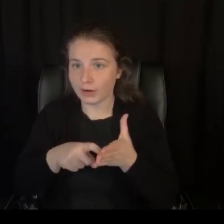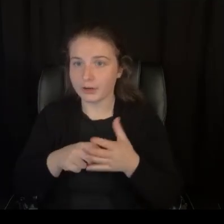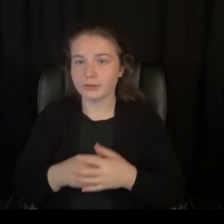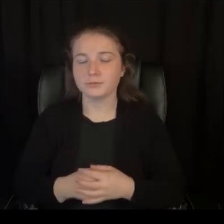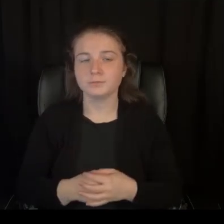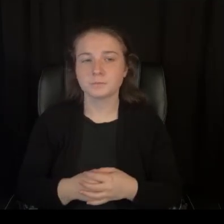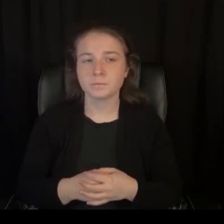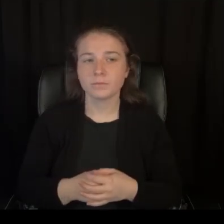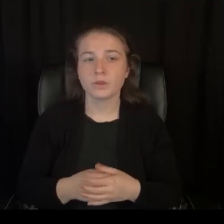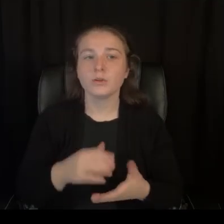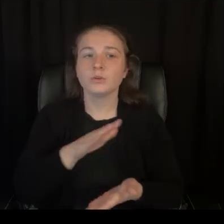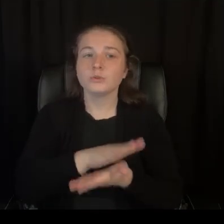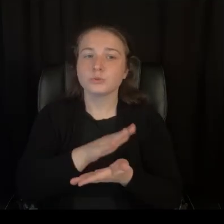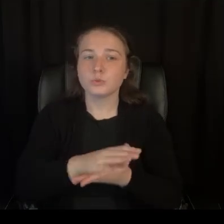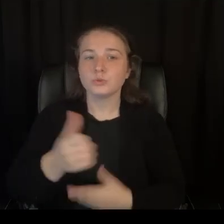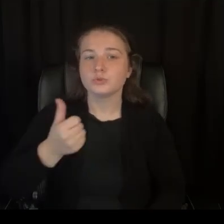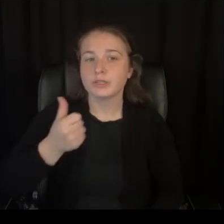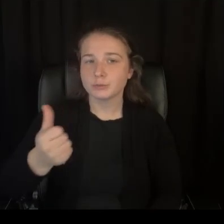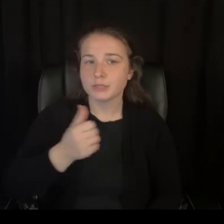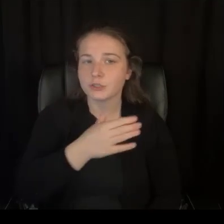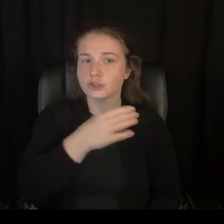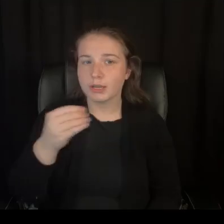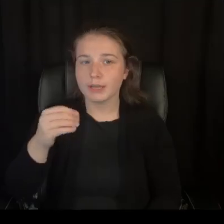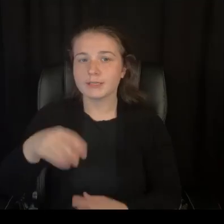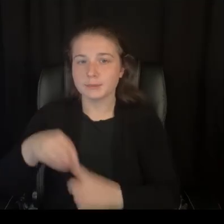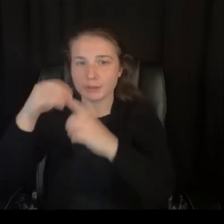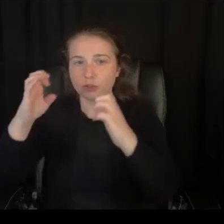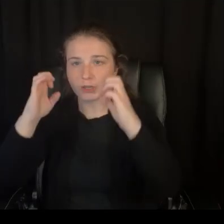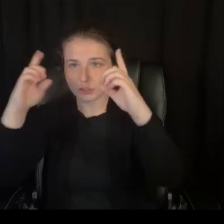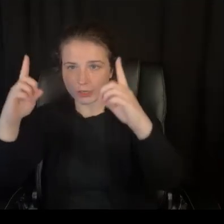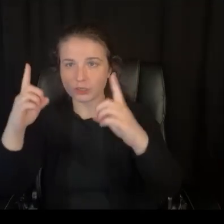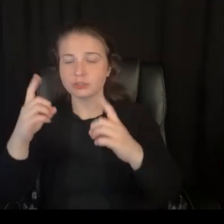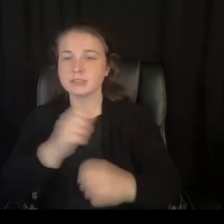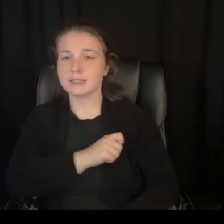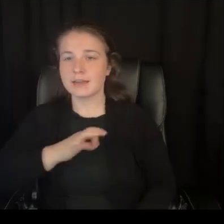School transportation staff and special education staff are responsible for